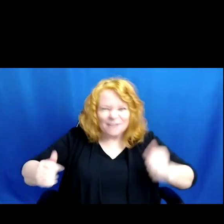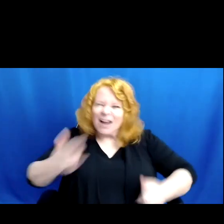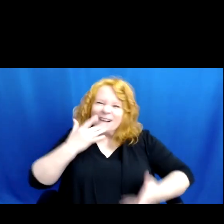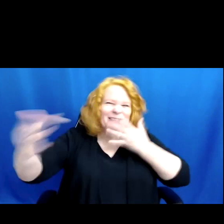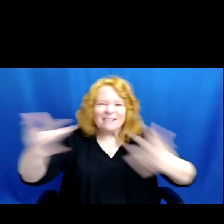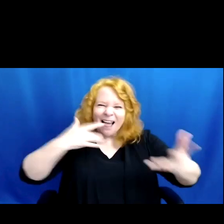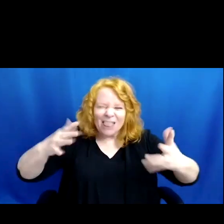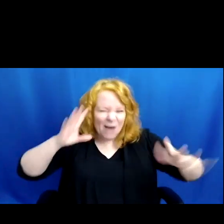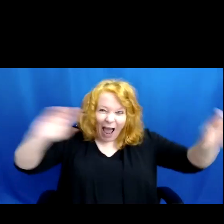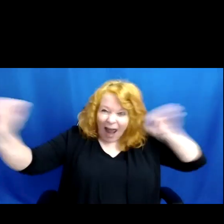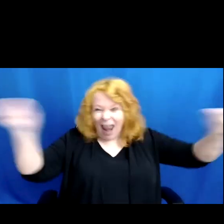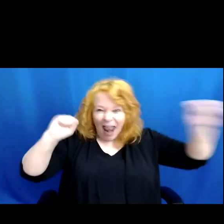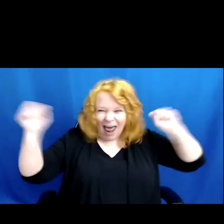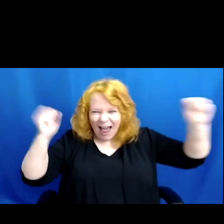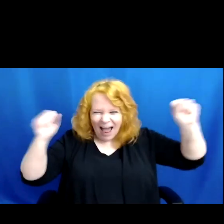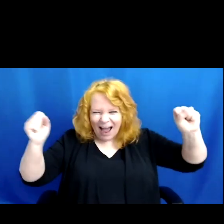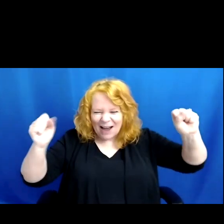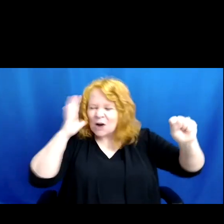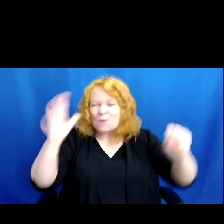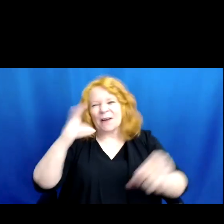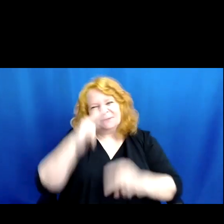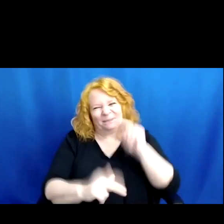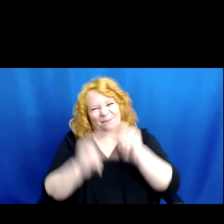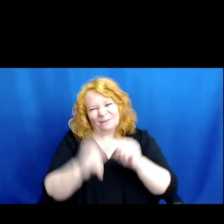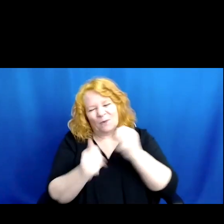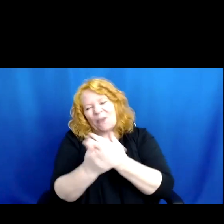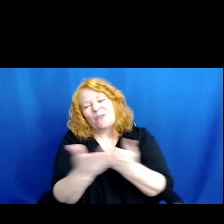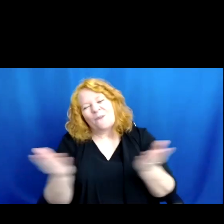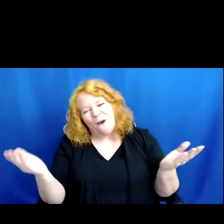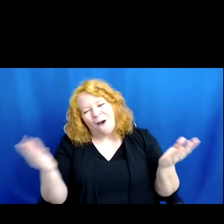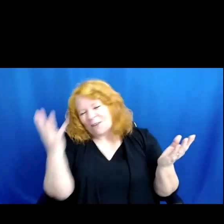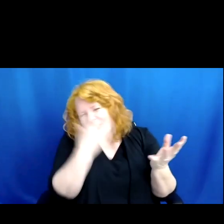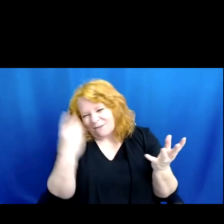We are going to have lots and lots of fun with your lovely lovely children.